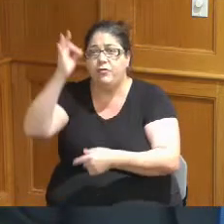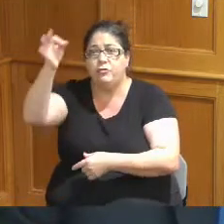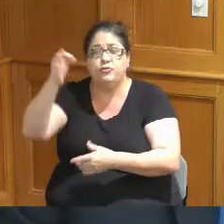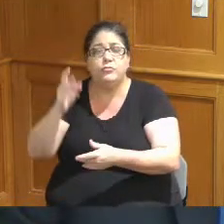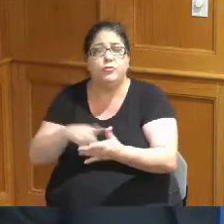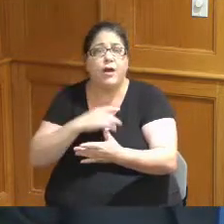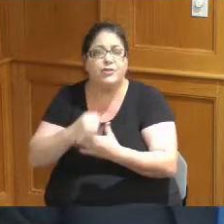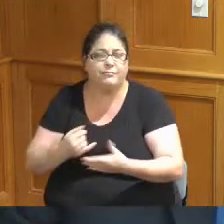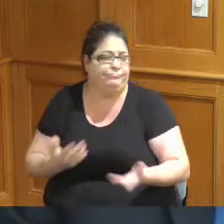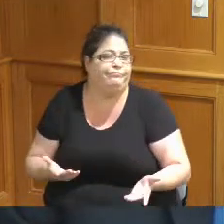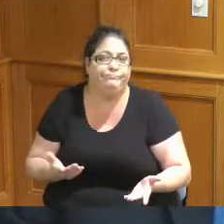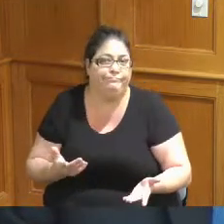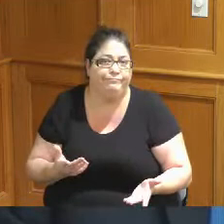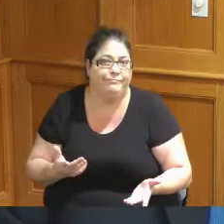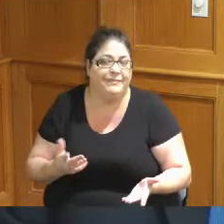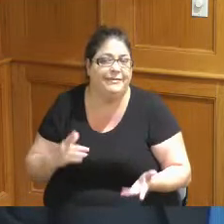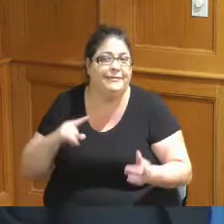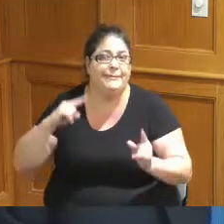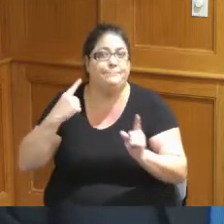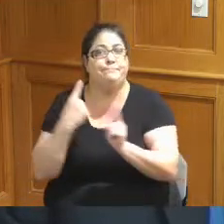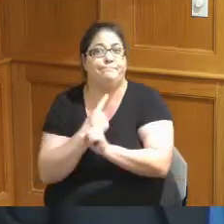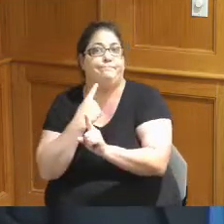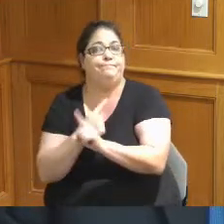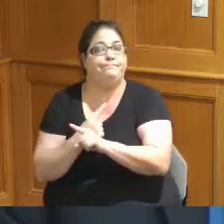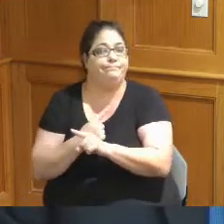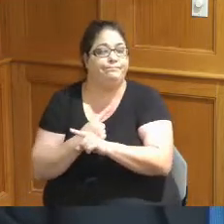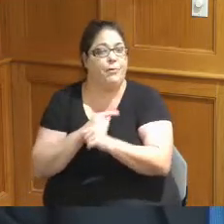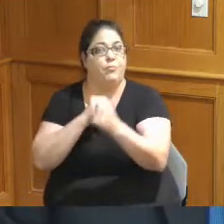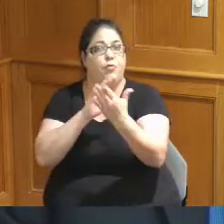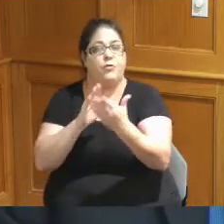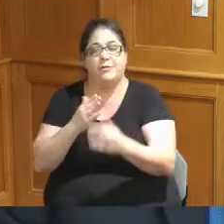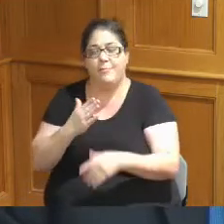just seems like a regular course of business so I'm glad you're in conversations with the